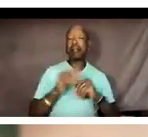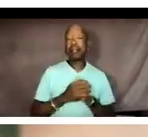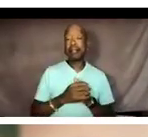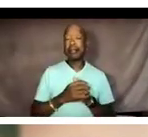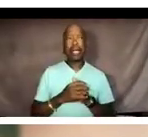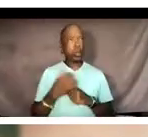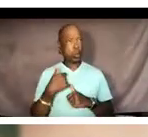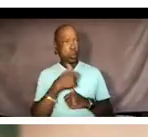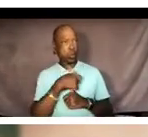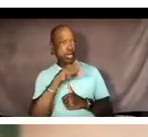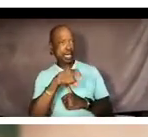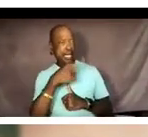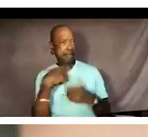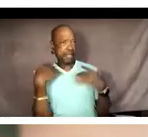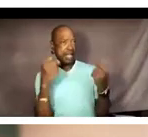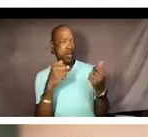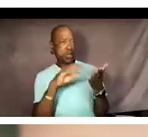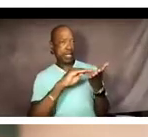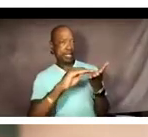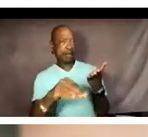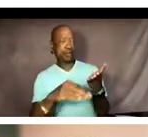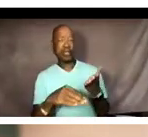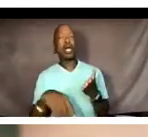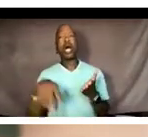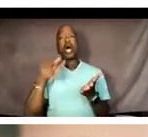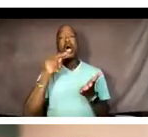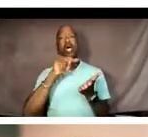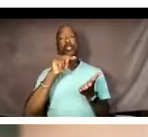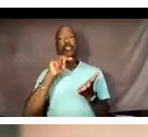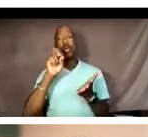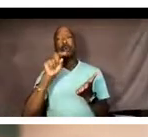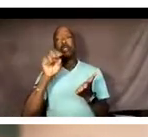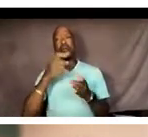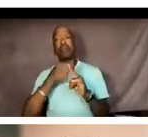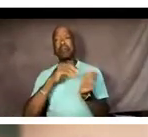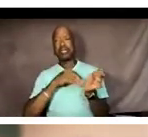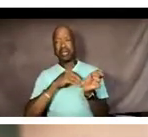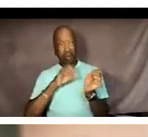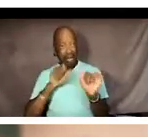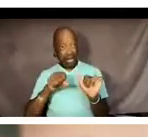to get a note from the doctor or like can we do this to maybe get around this and ultimately like